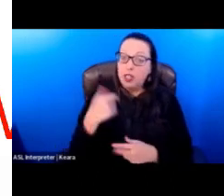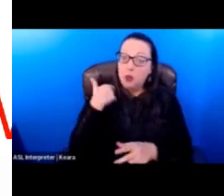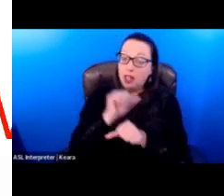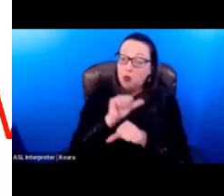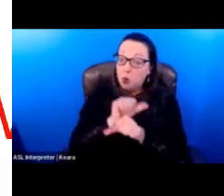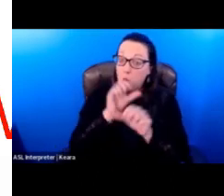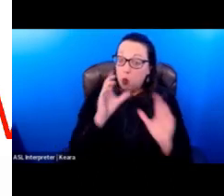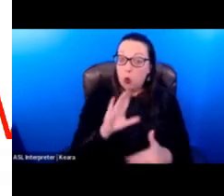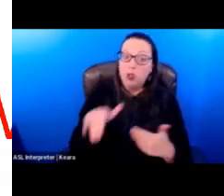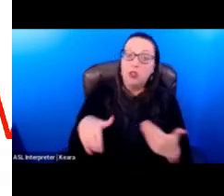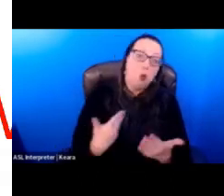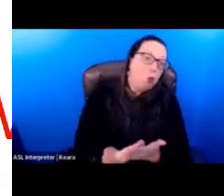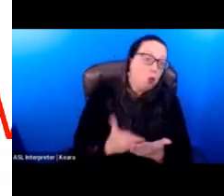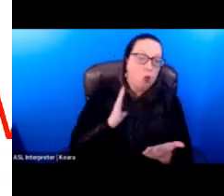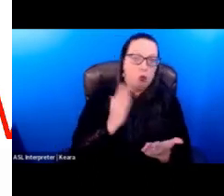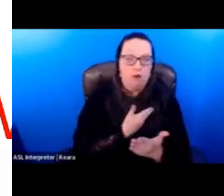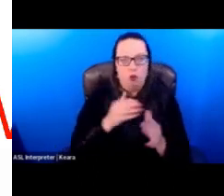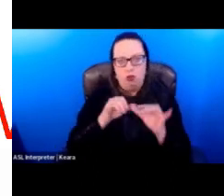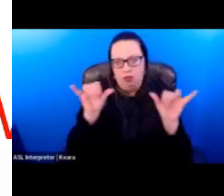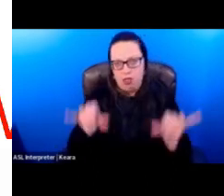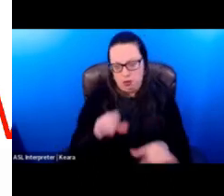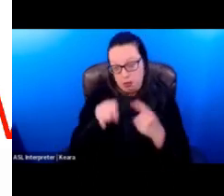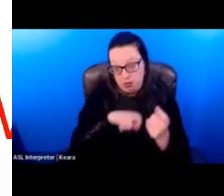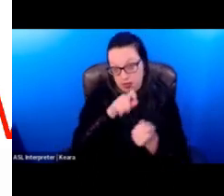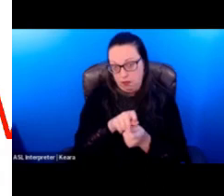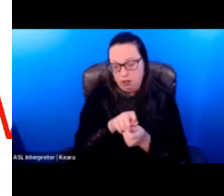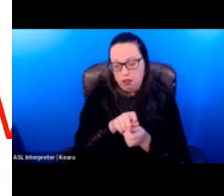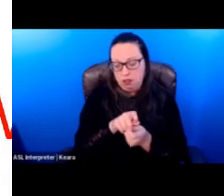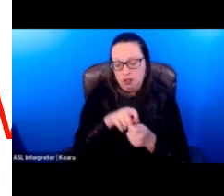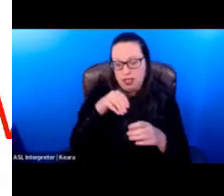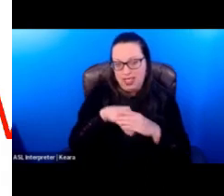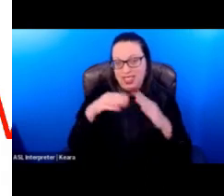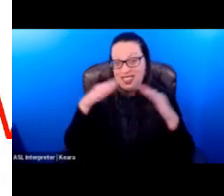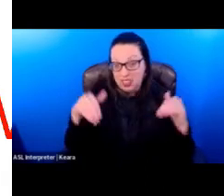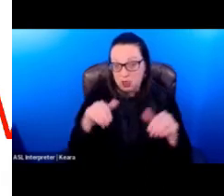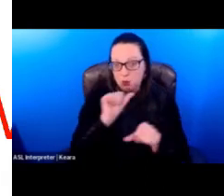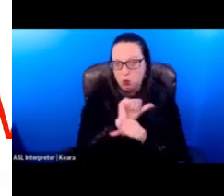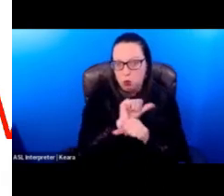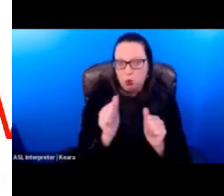this case, in our in the systems that work with people with older